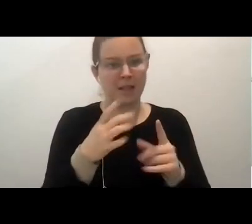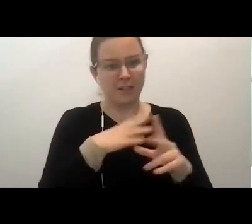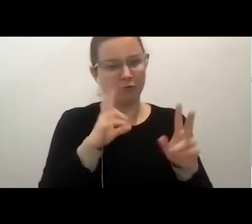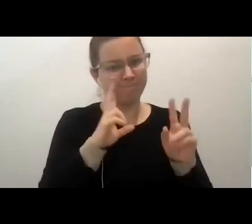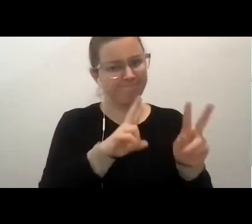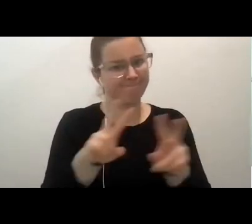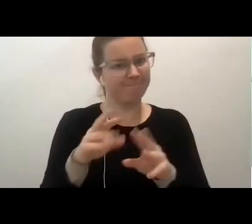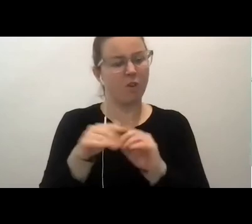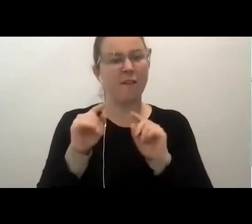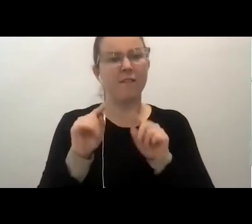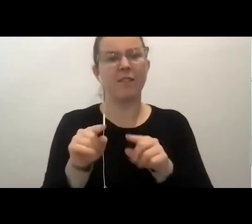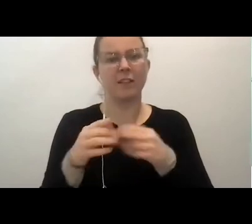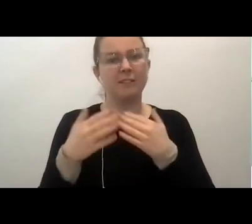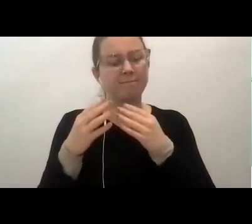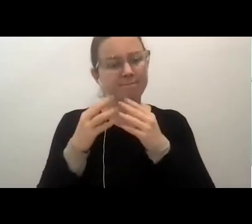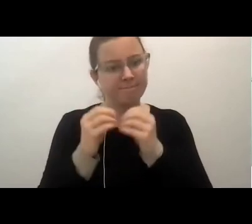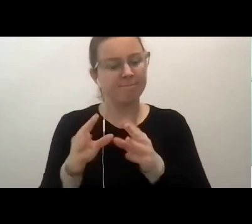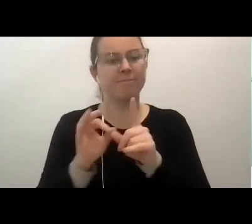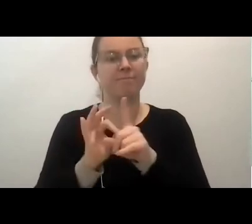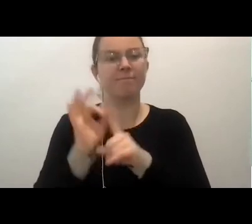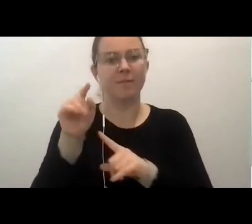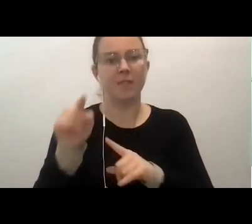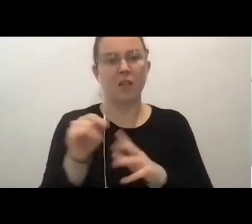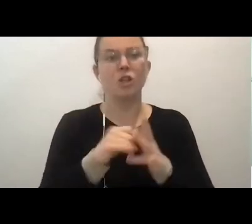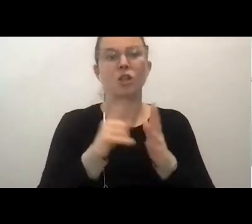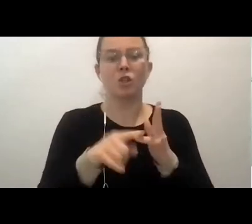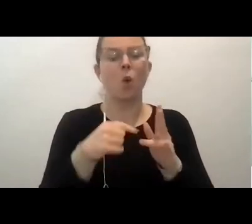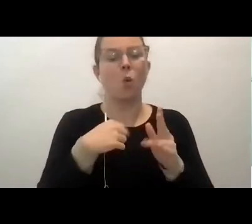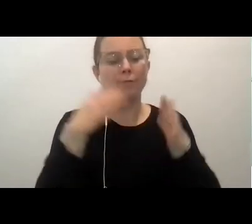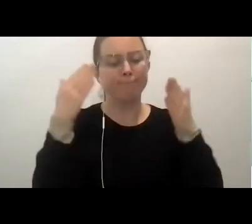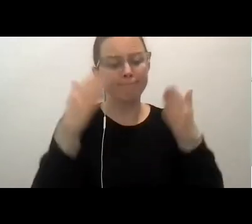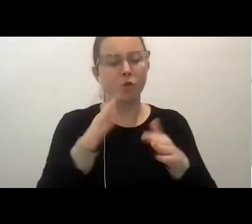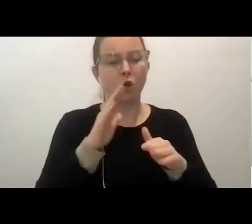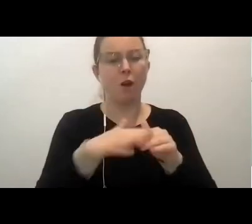So we take a patient-centered approach to hearing health and really are advocating for